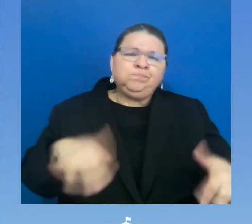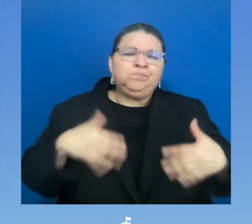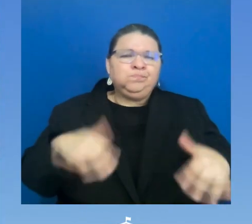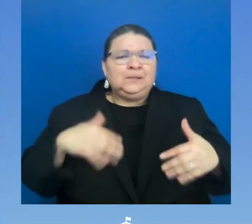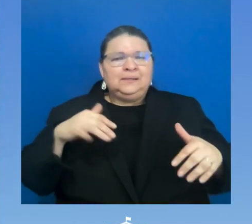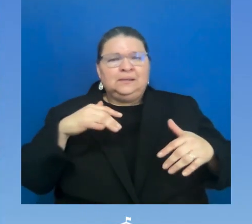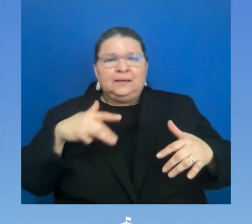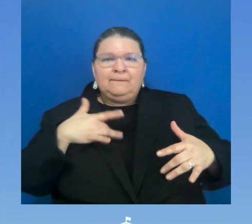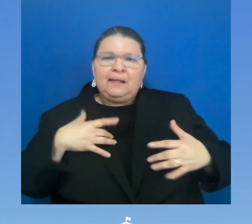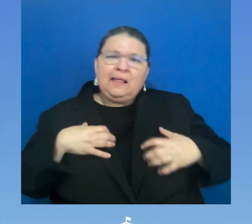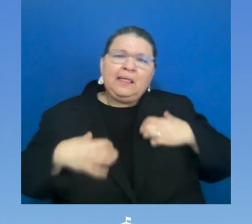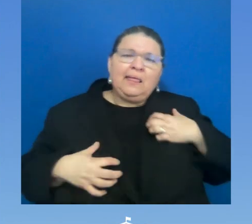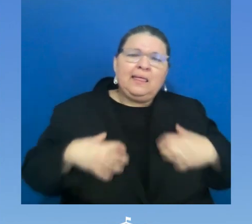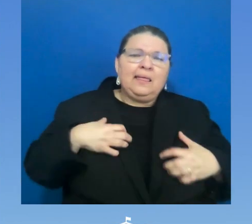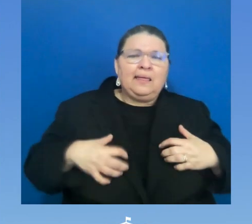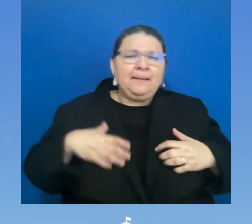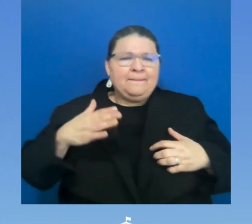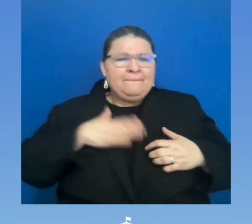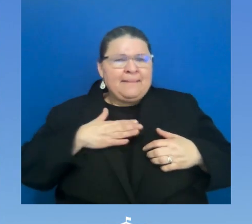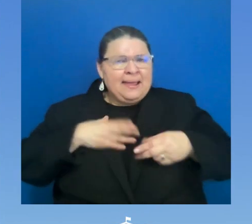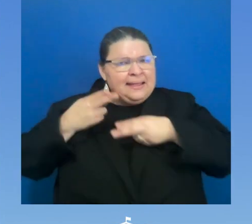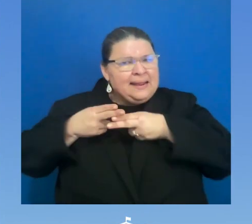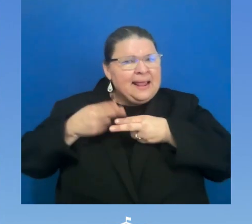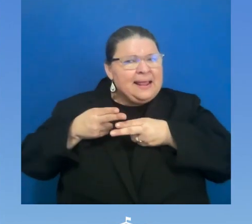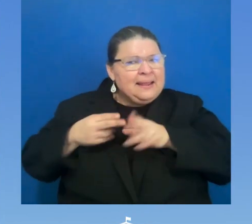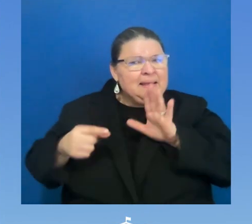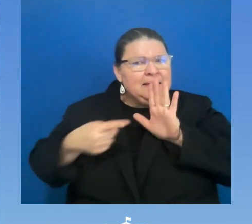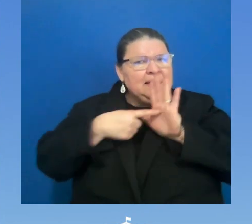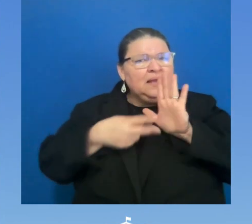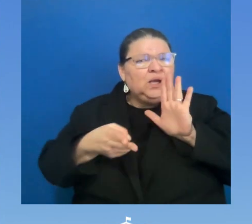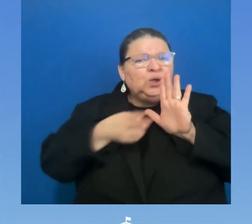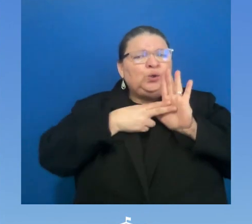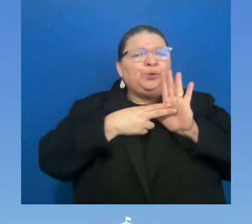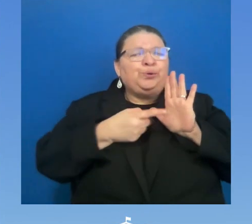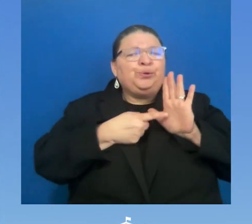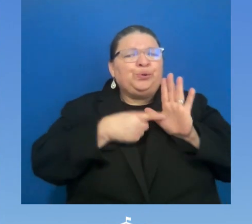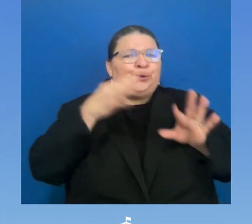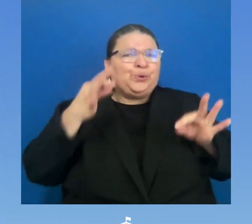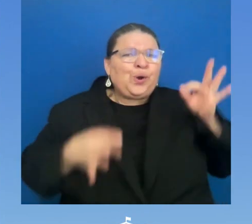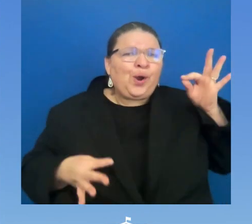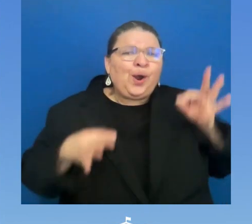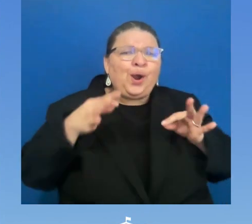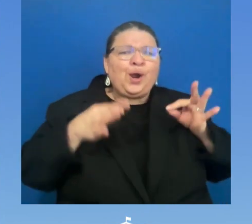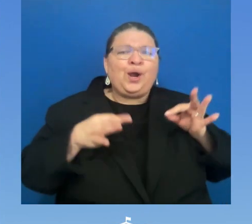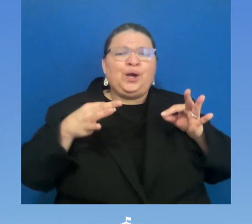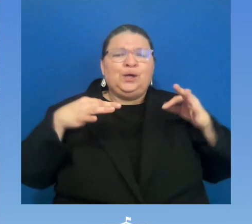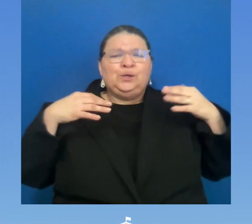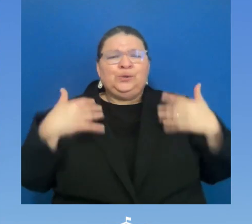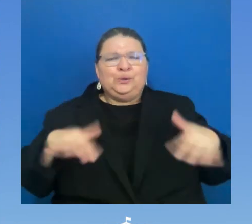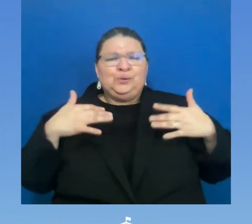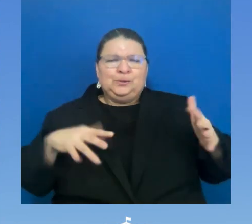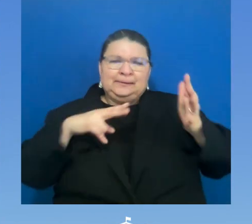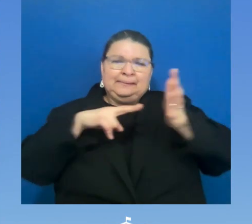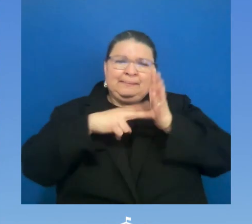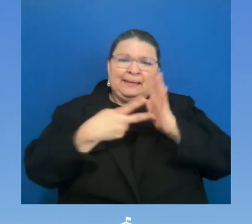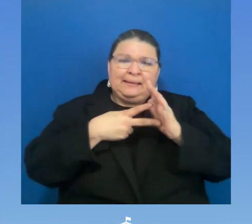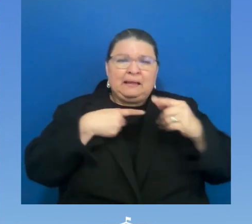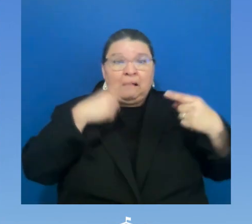and then put yourself in a court setting that is adversarial in nature, all because you want to get paid -- equal pay for equal work.